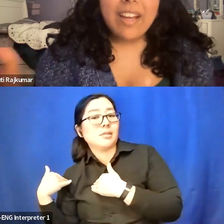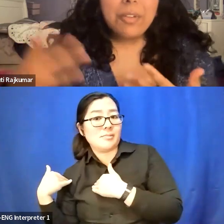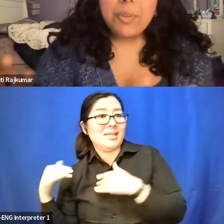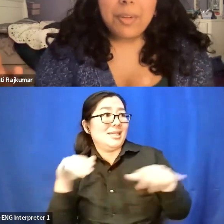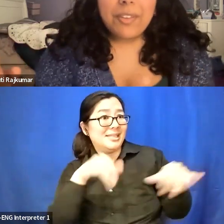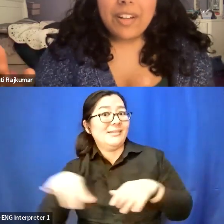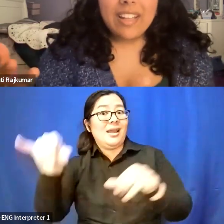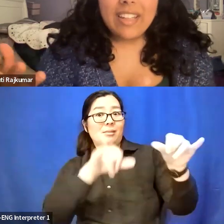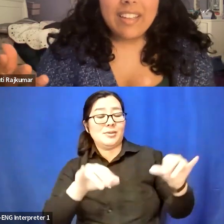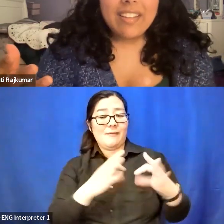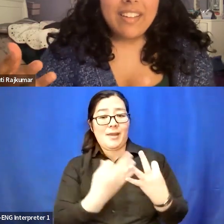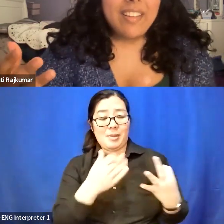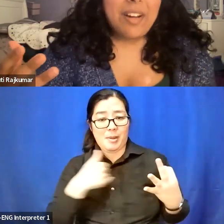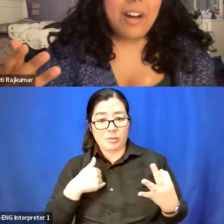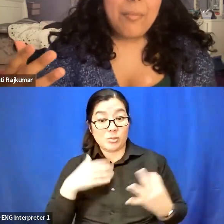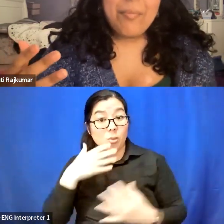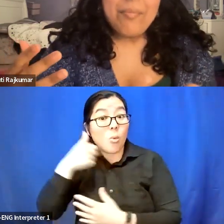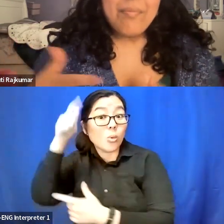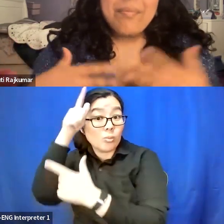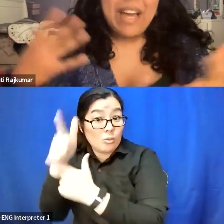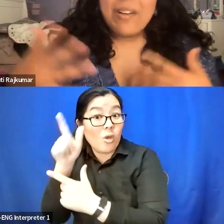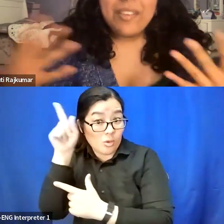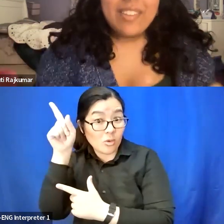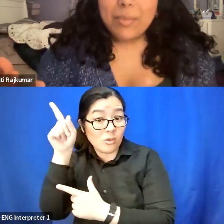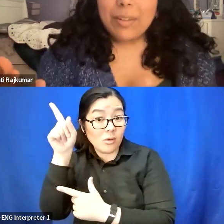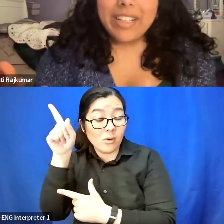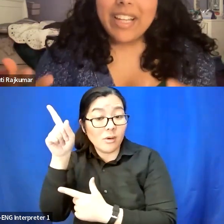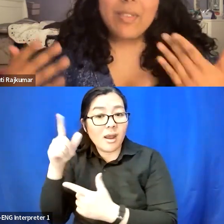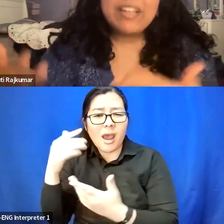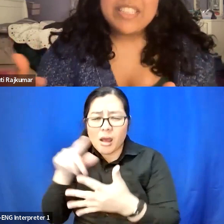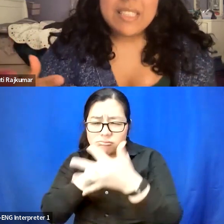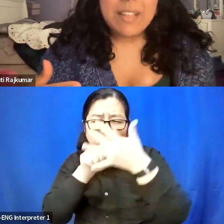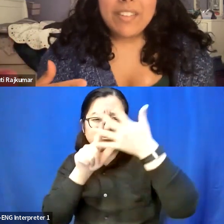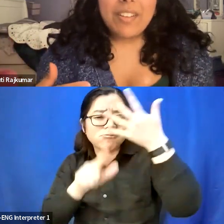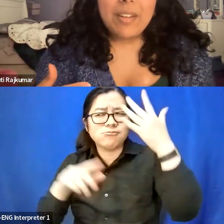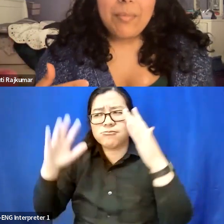I have an older brother, and he had all these expectations placed on him.